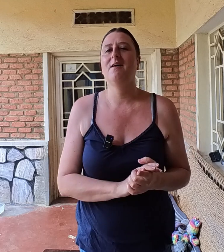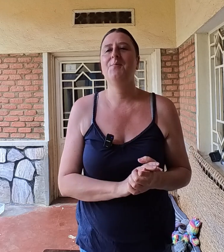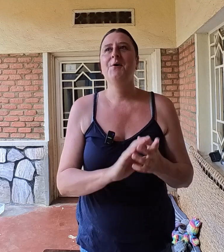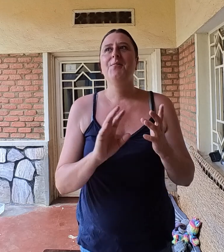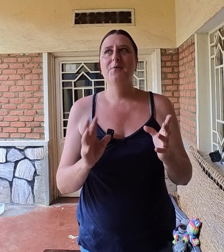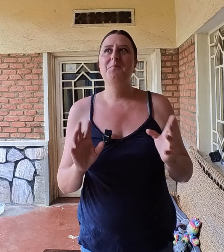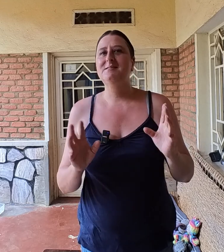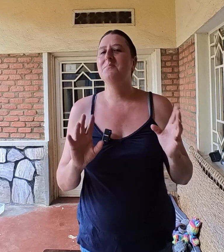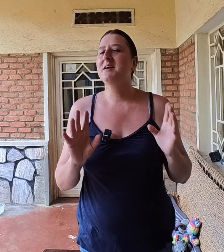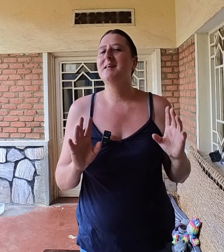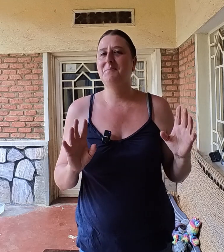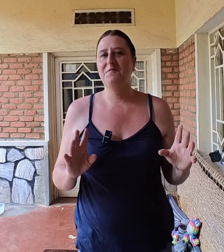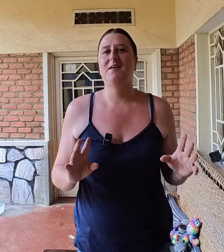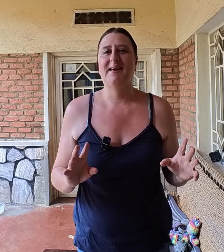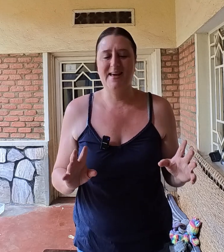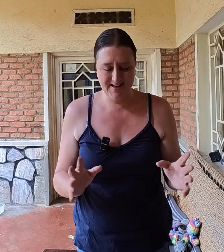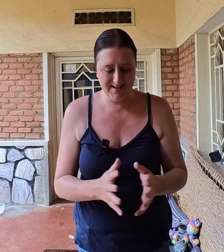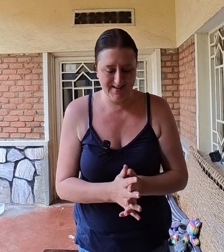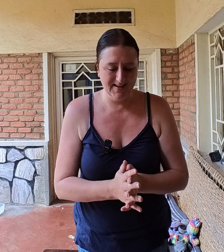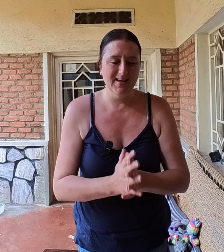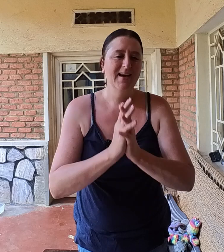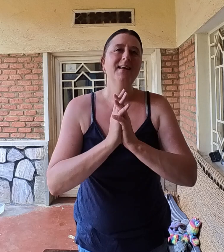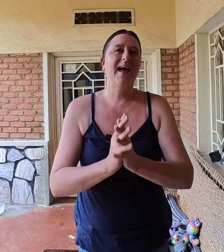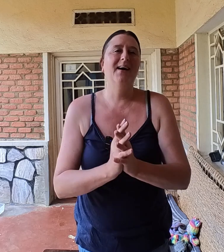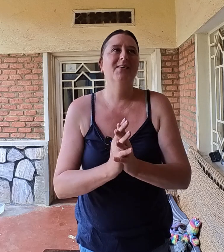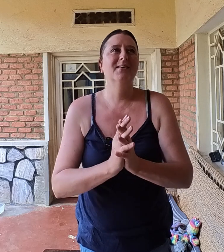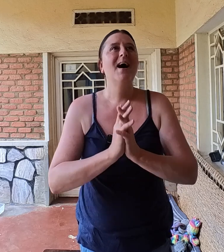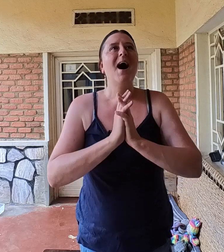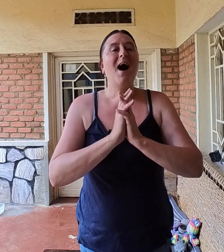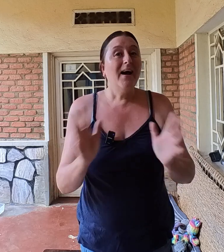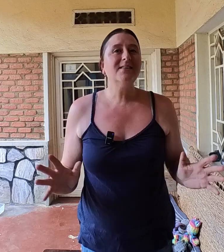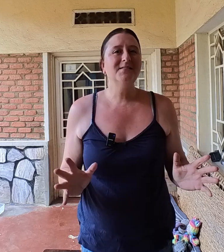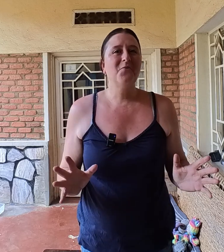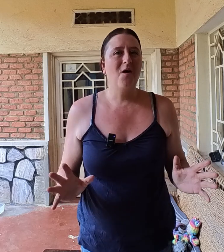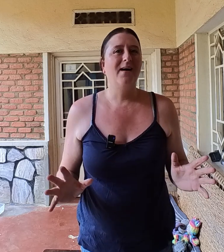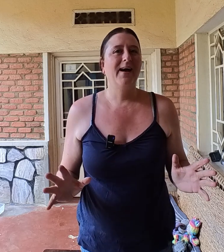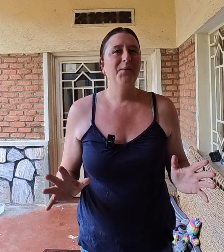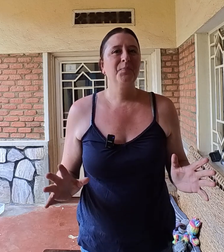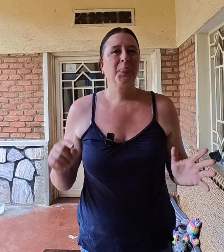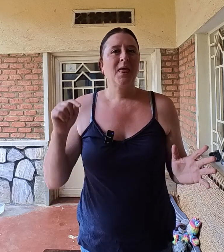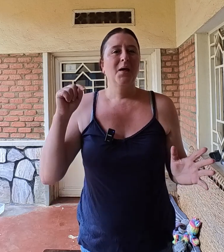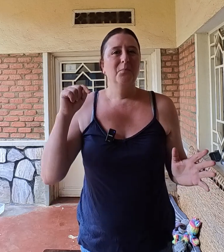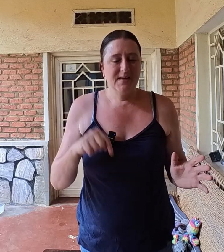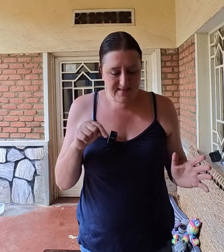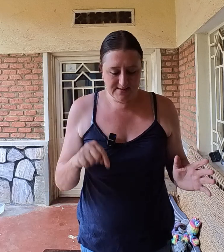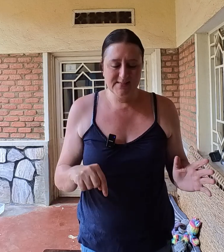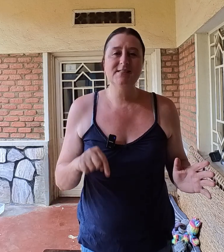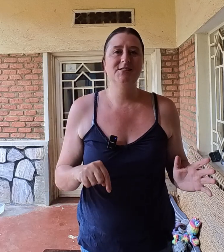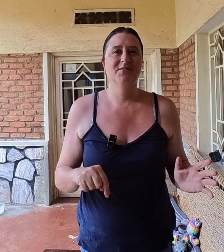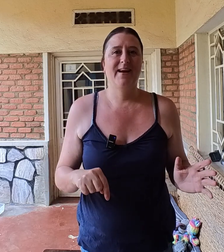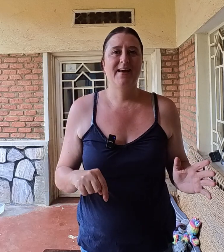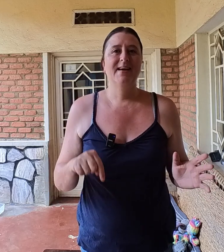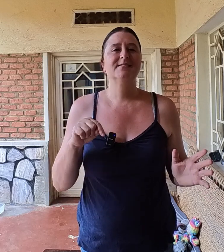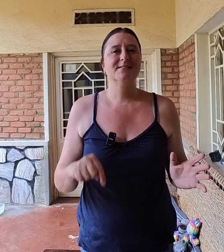far, there would be something a little bit funny. Now, I don't know why, but in this dictionary is